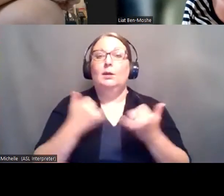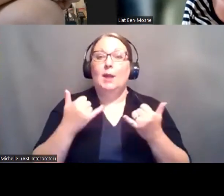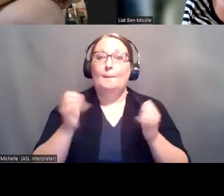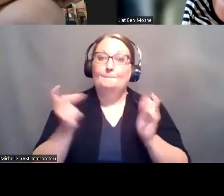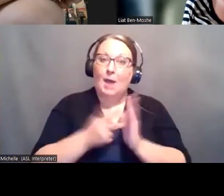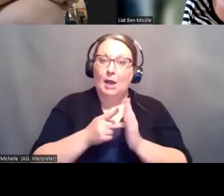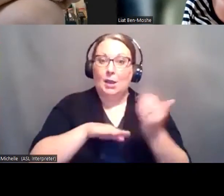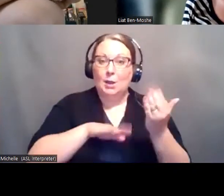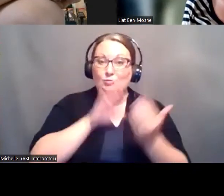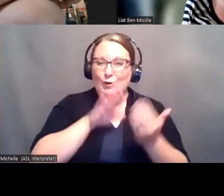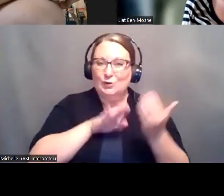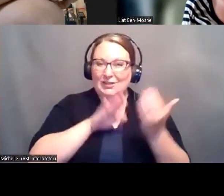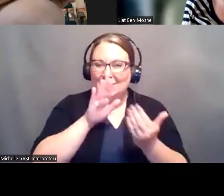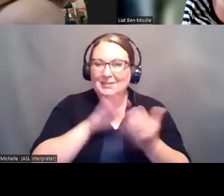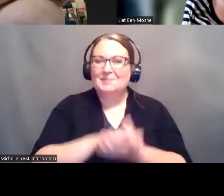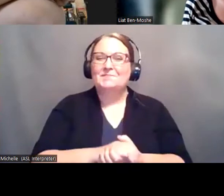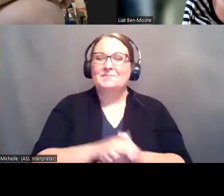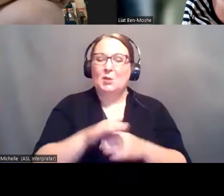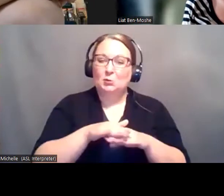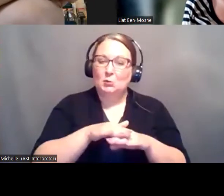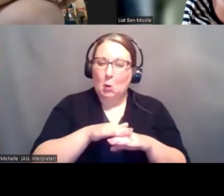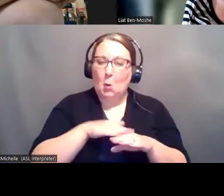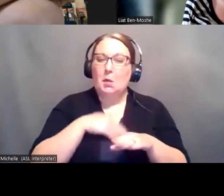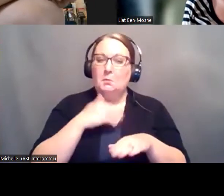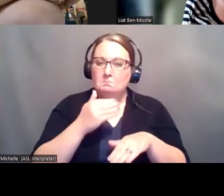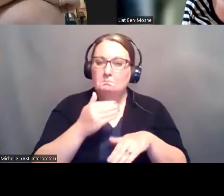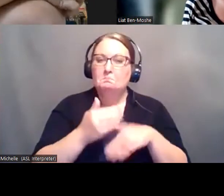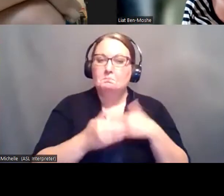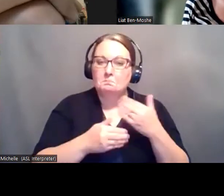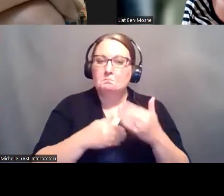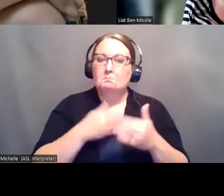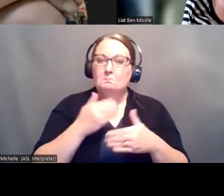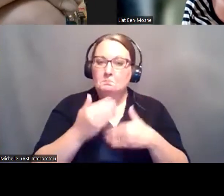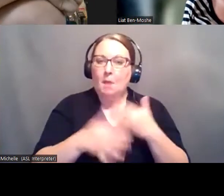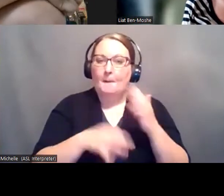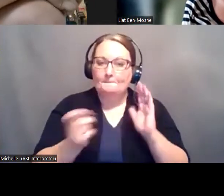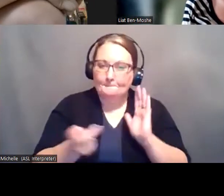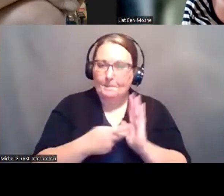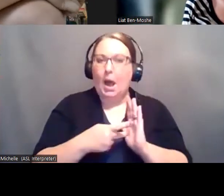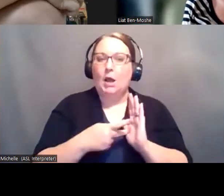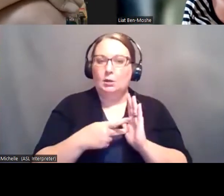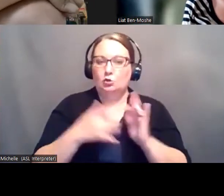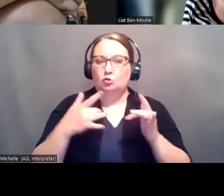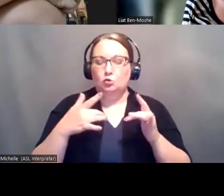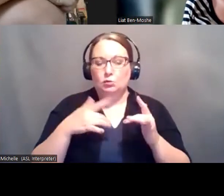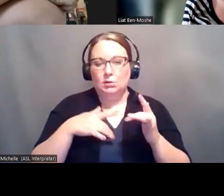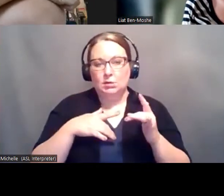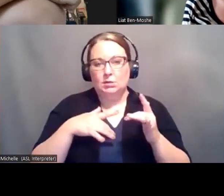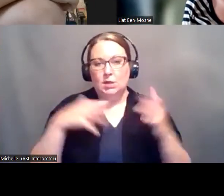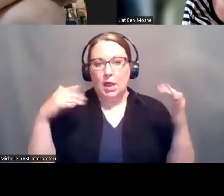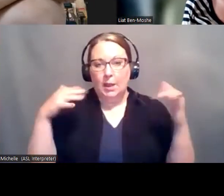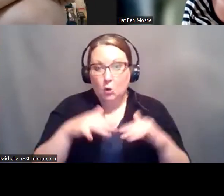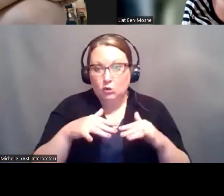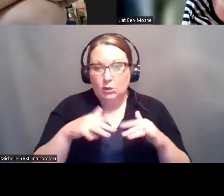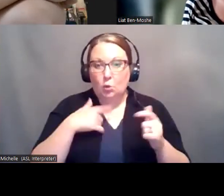and slowly kicking things back into gear with in-person or hybrid events.